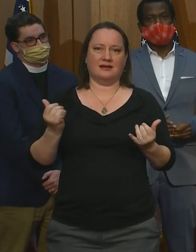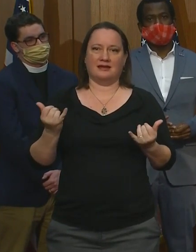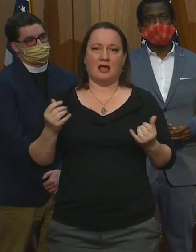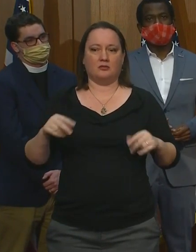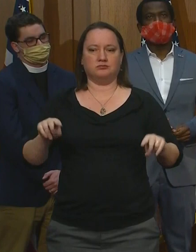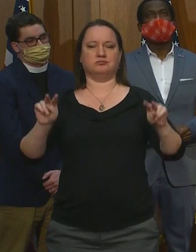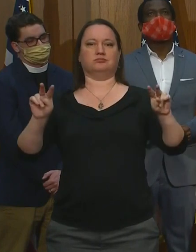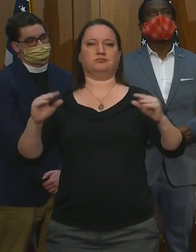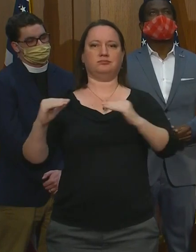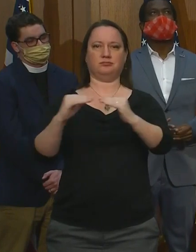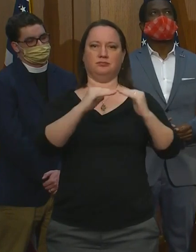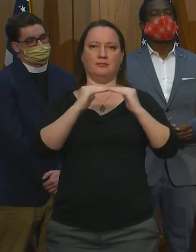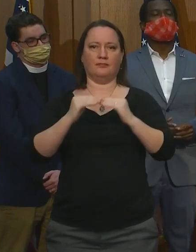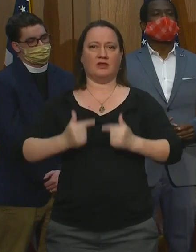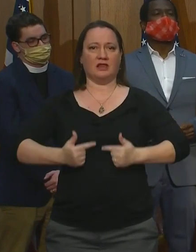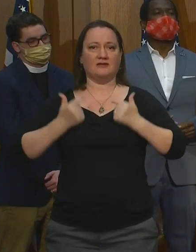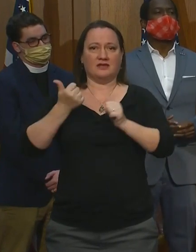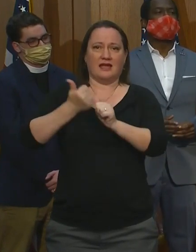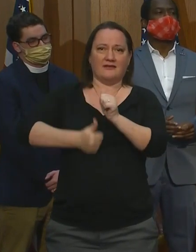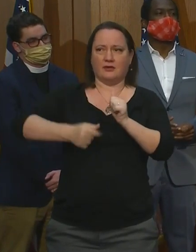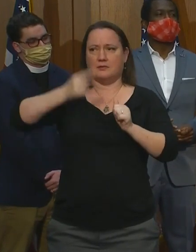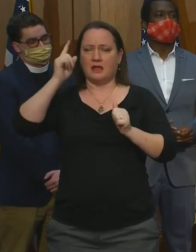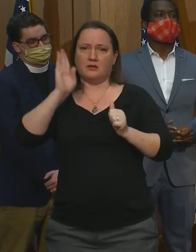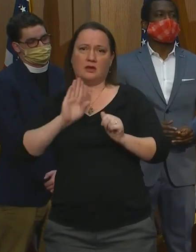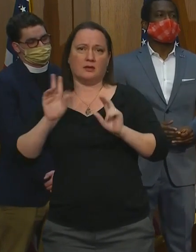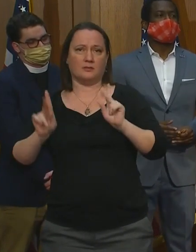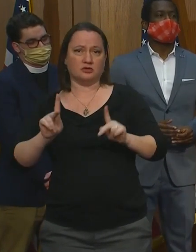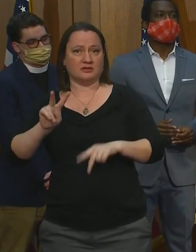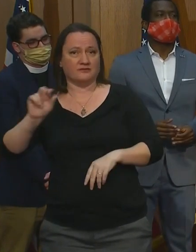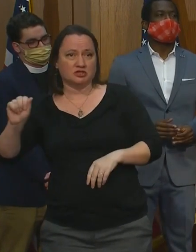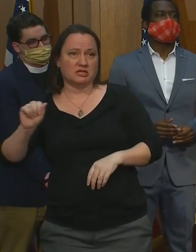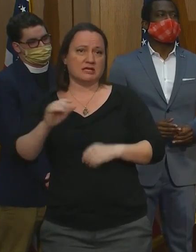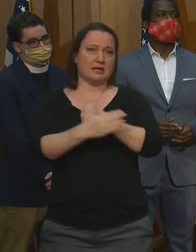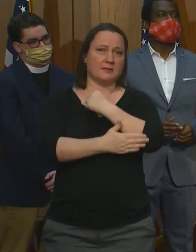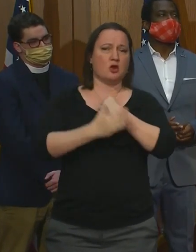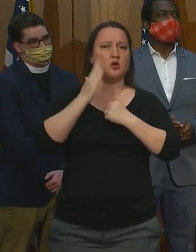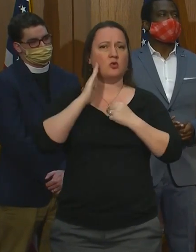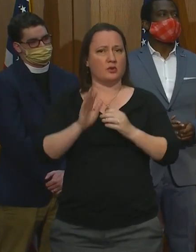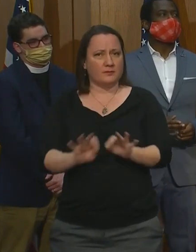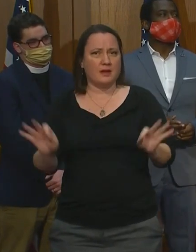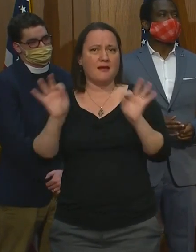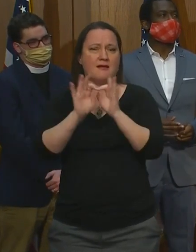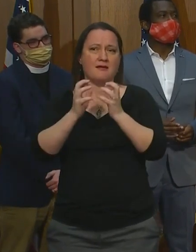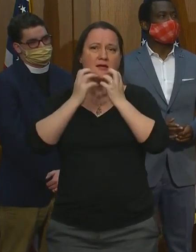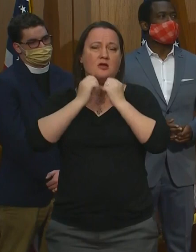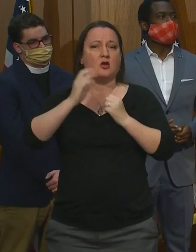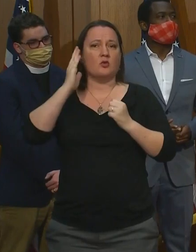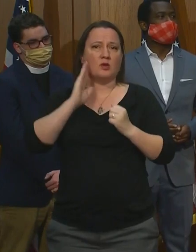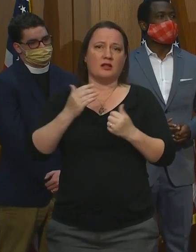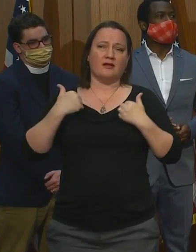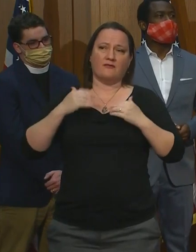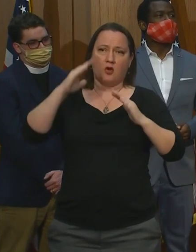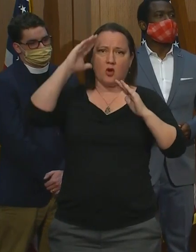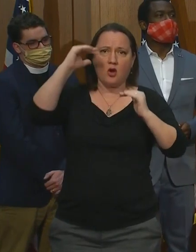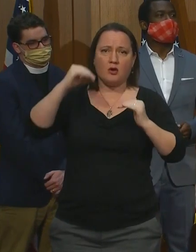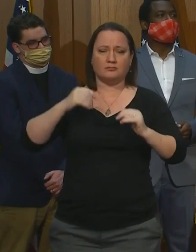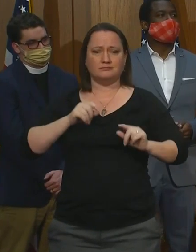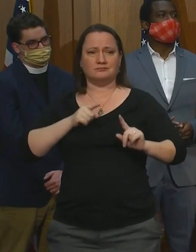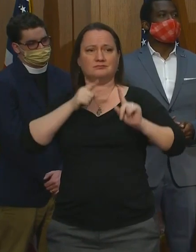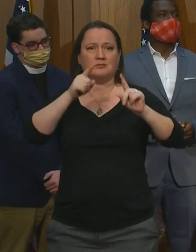A PEDESTAL BUT THEIR LIVES WILL MATTER. IN THE LIVES OF EVERY BLACK AND BROWN PERSON IN VIRGINIA AND IN AMERICA. WILL